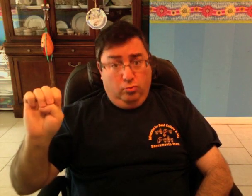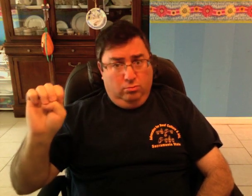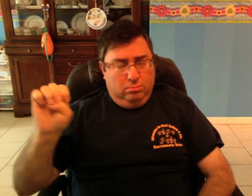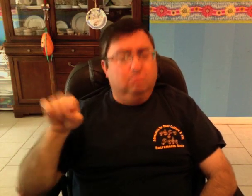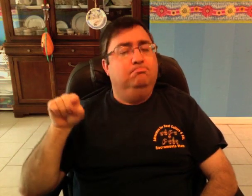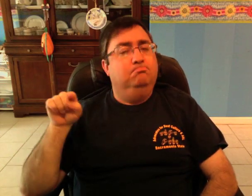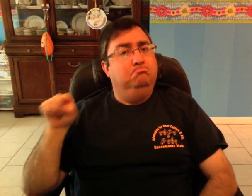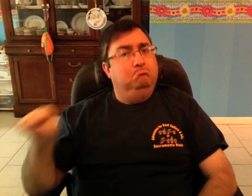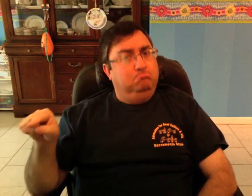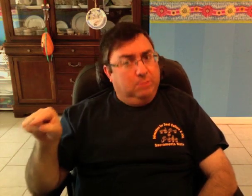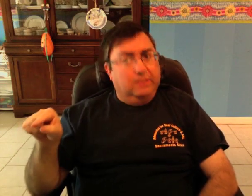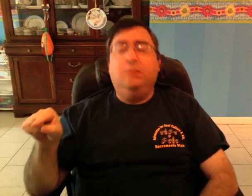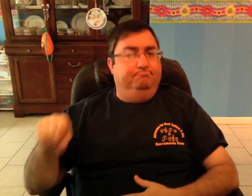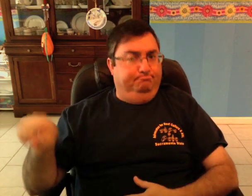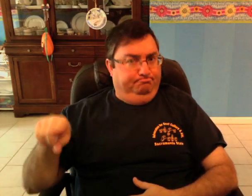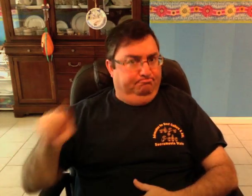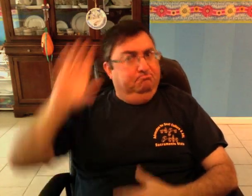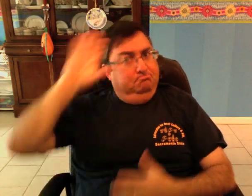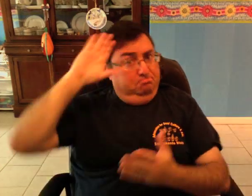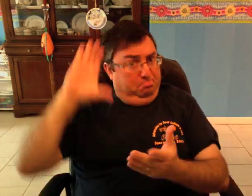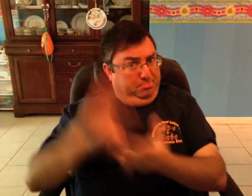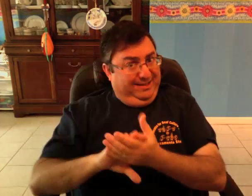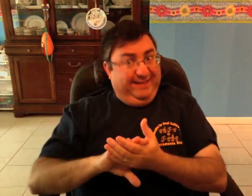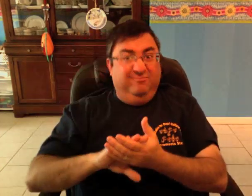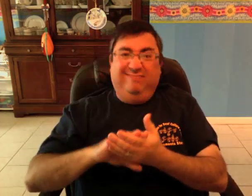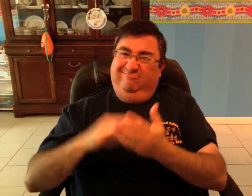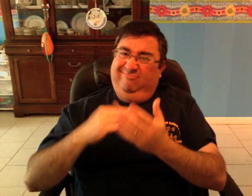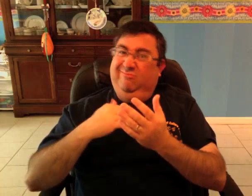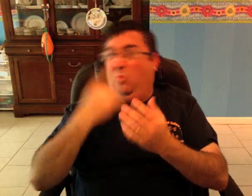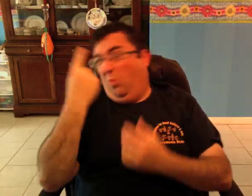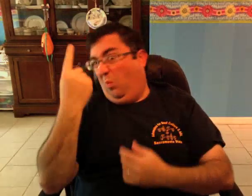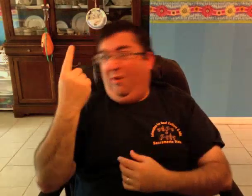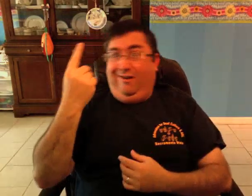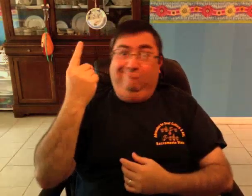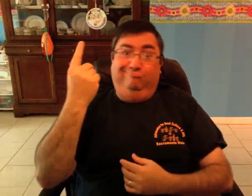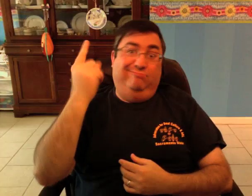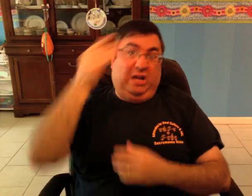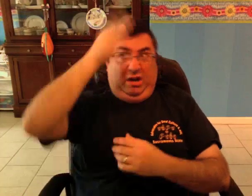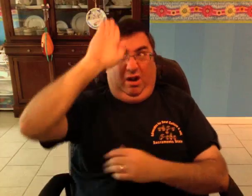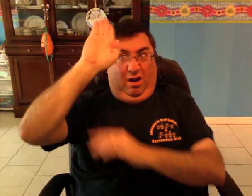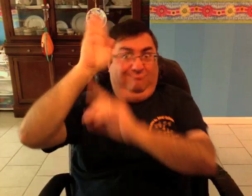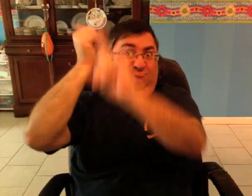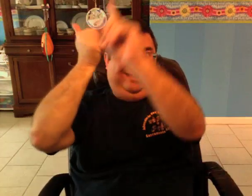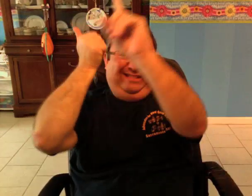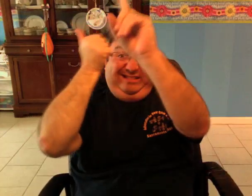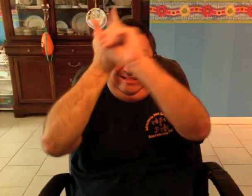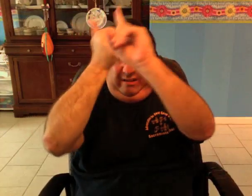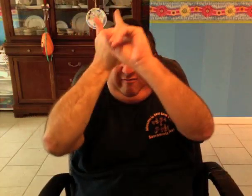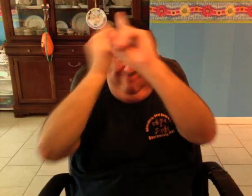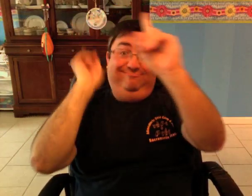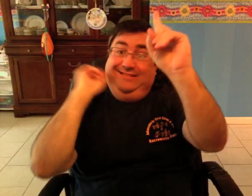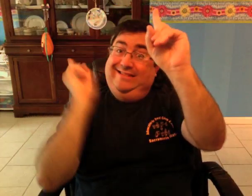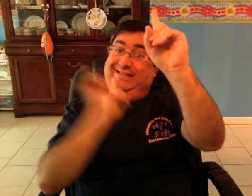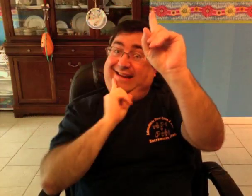where they believe that a certain God, who is himself Deaf,